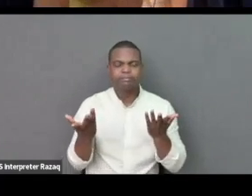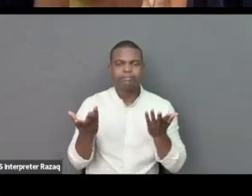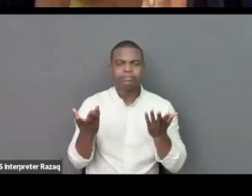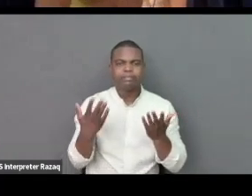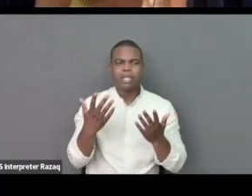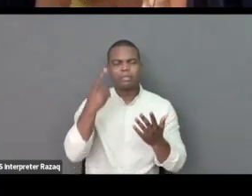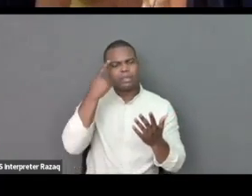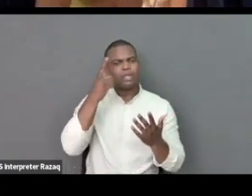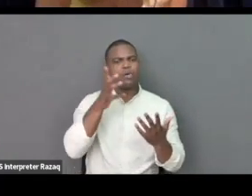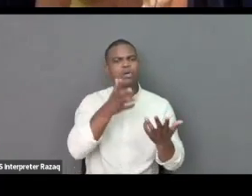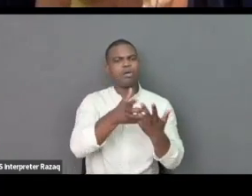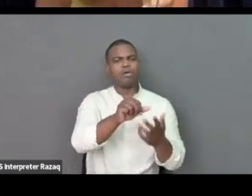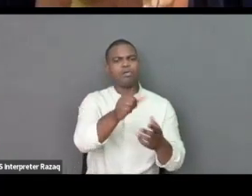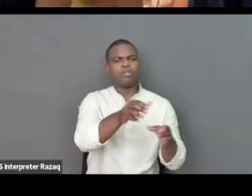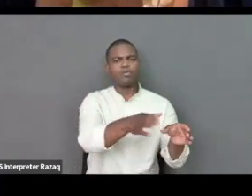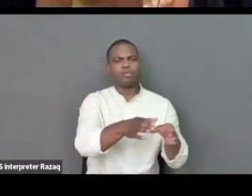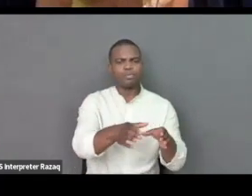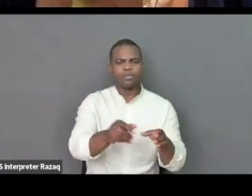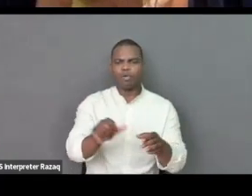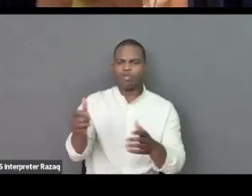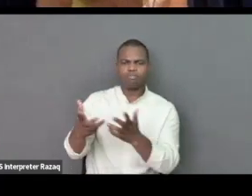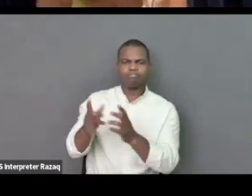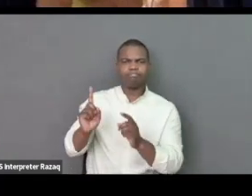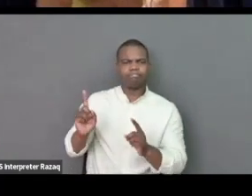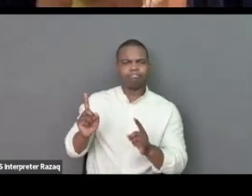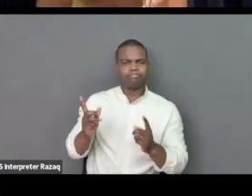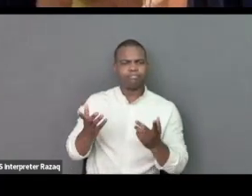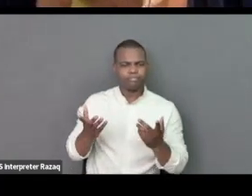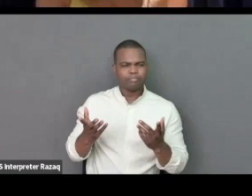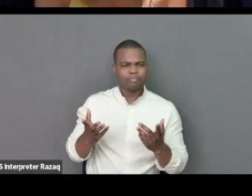. The second part of the training is